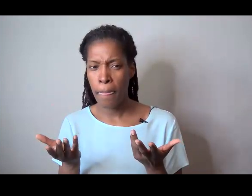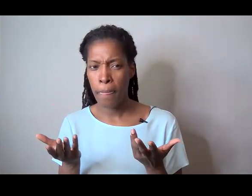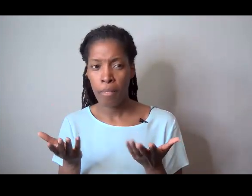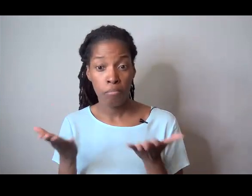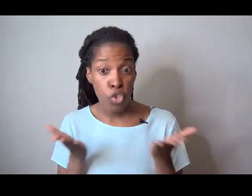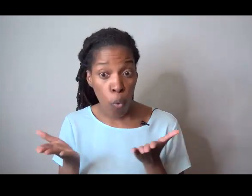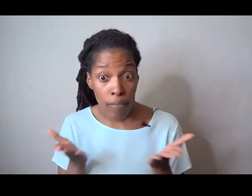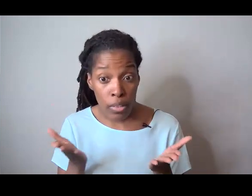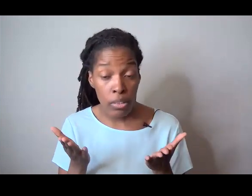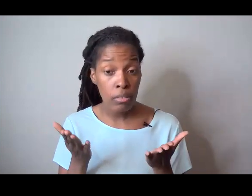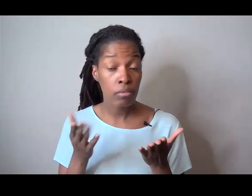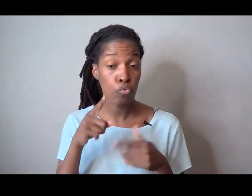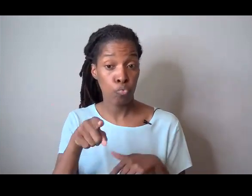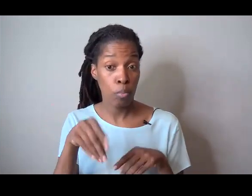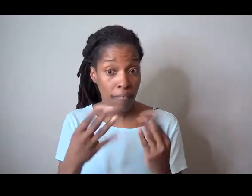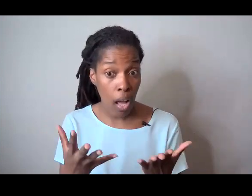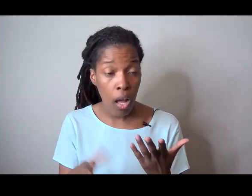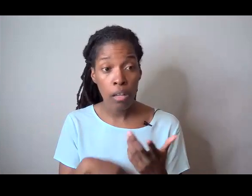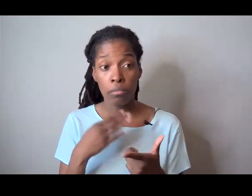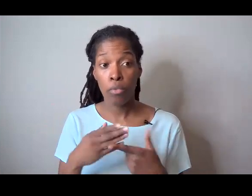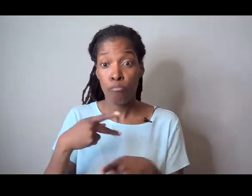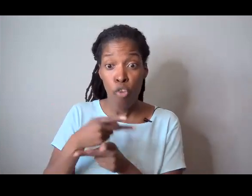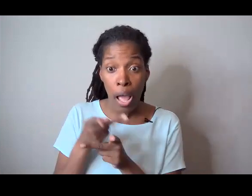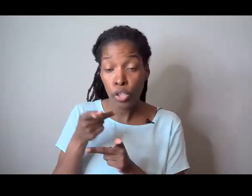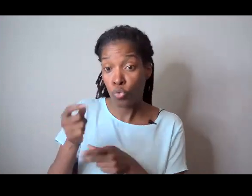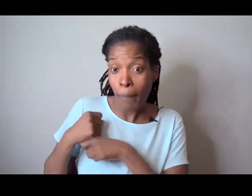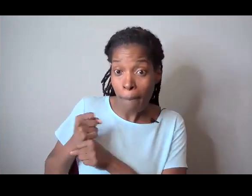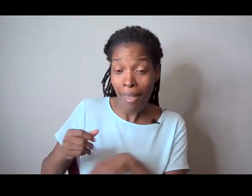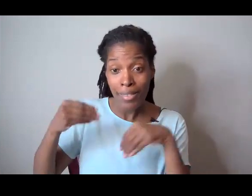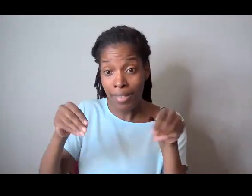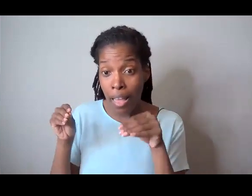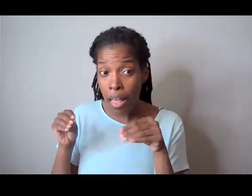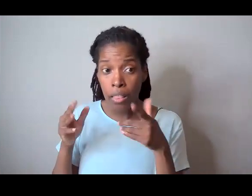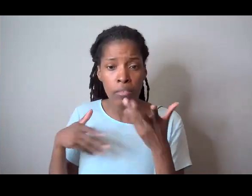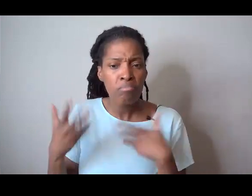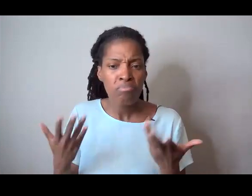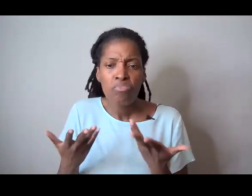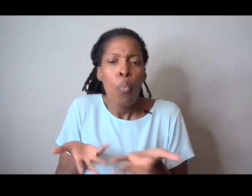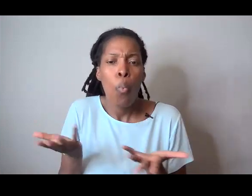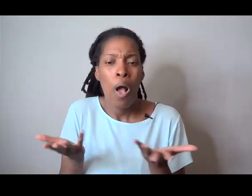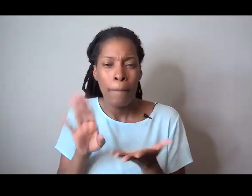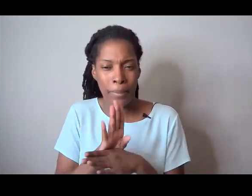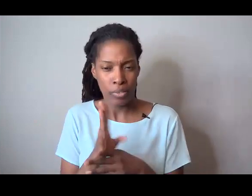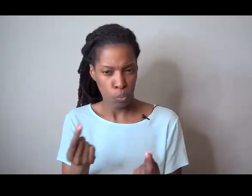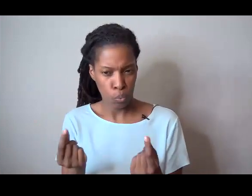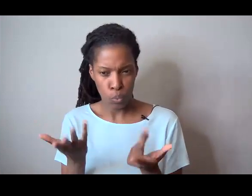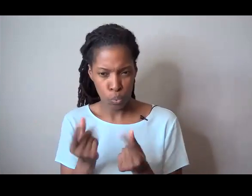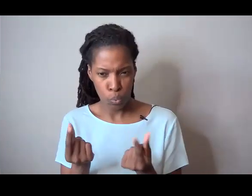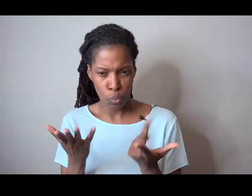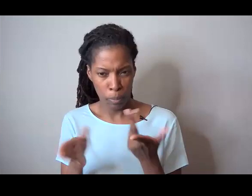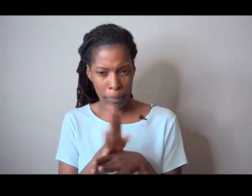What are the services you provide? What are the product you sell? Just a little bit of what the nature of this business is.